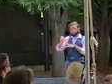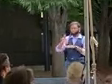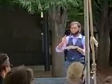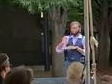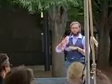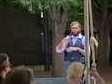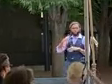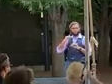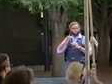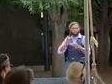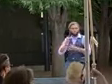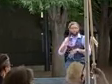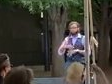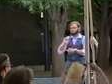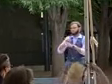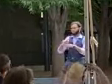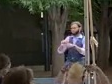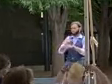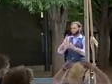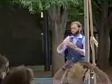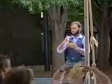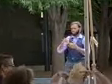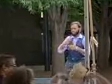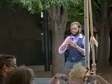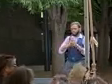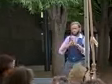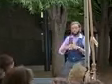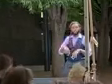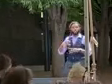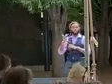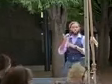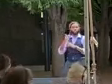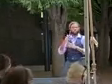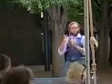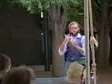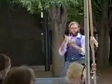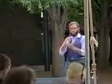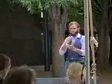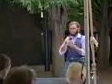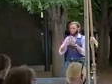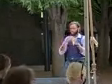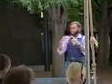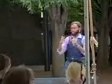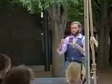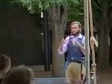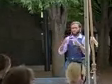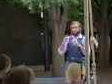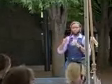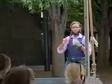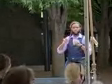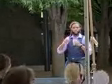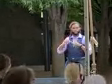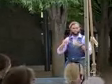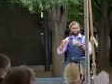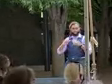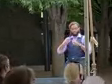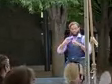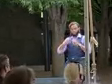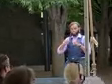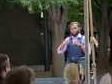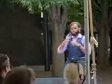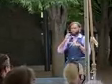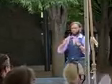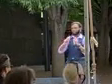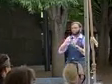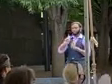job training programs were not required, hotel accommodations were not required to have places or abilities for disabled individuals to have access.